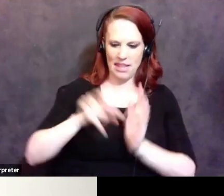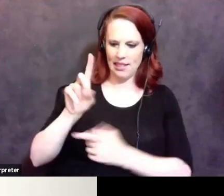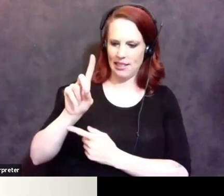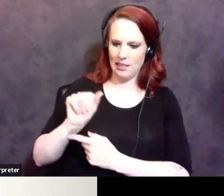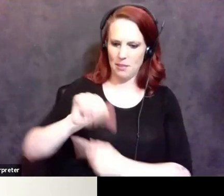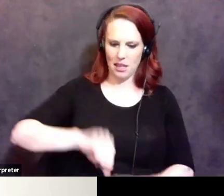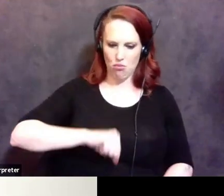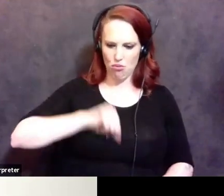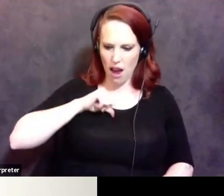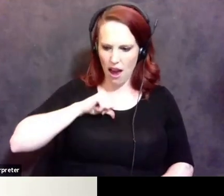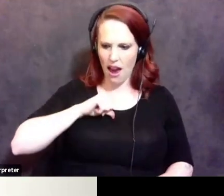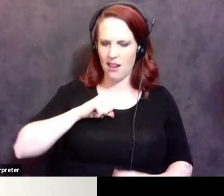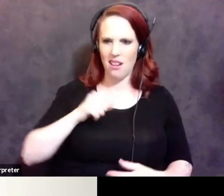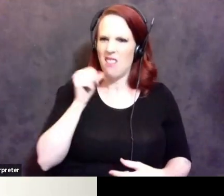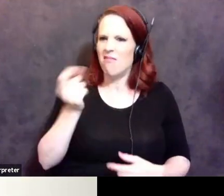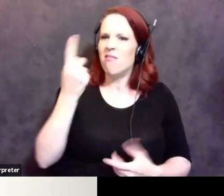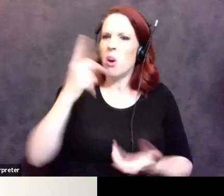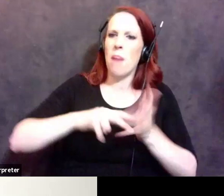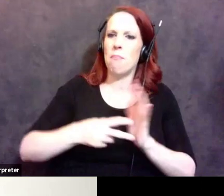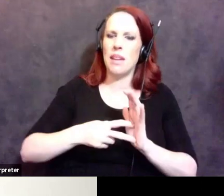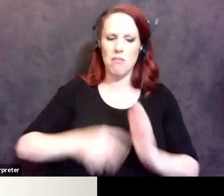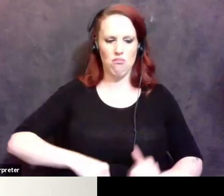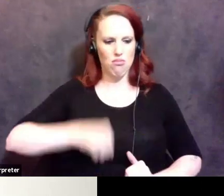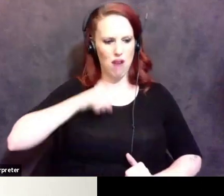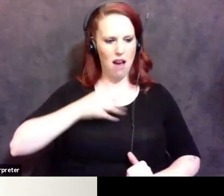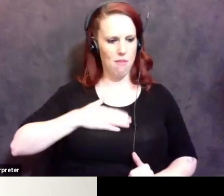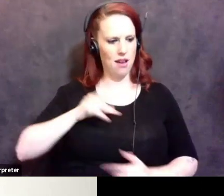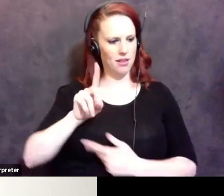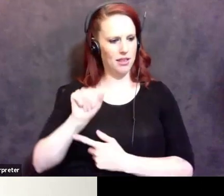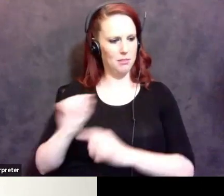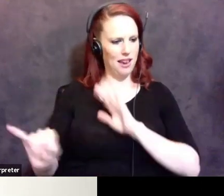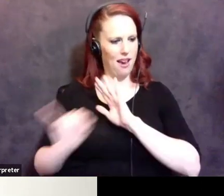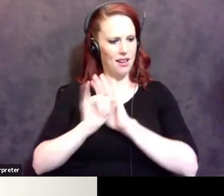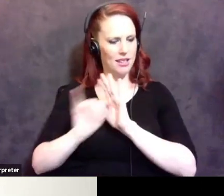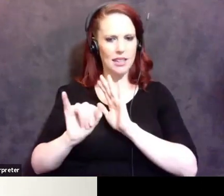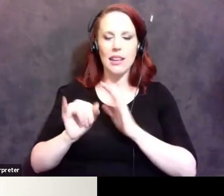what it meant to be proud of a disability identity and I didn't know what it was like